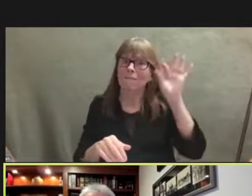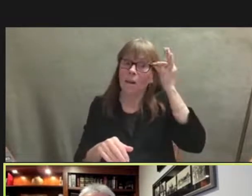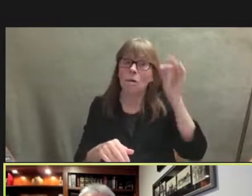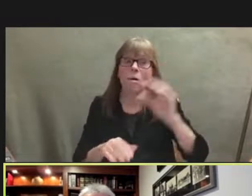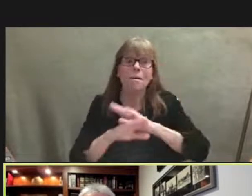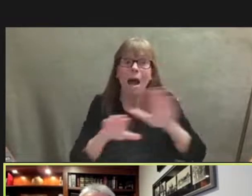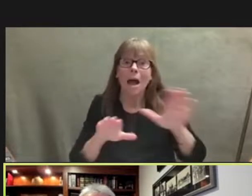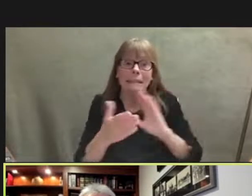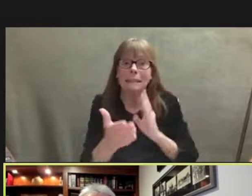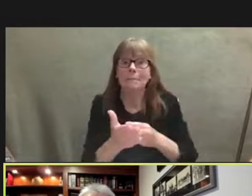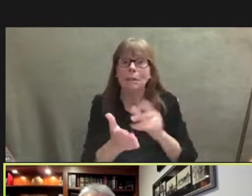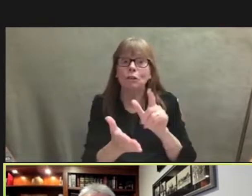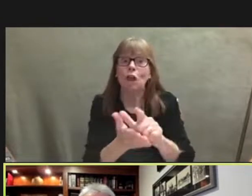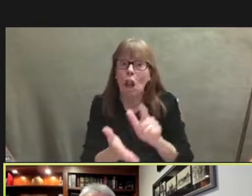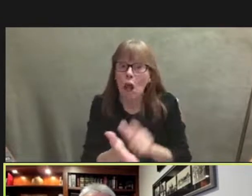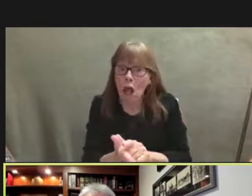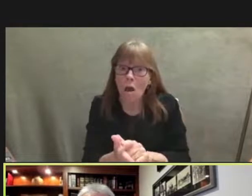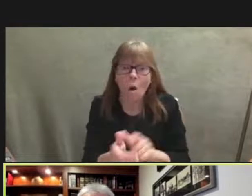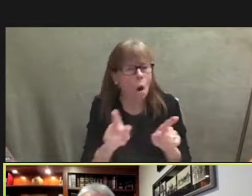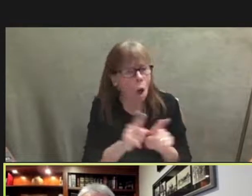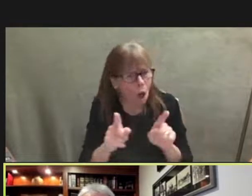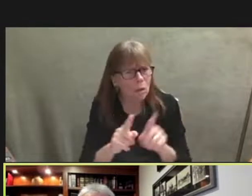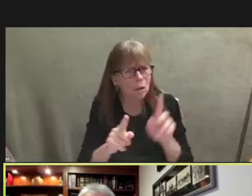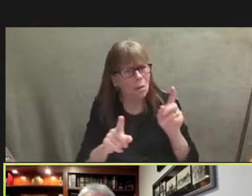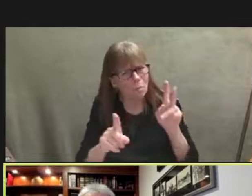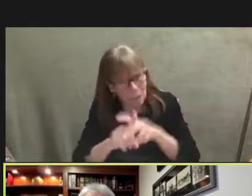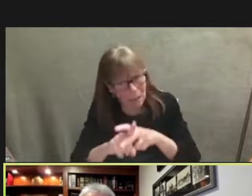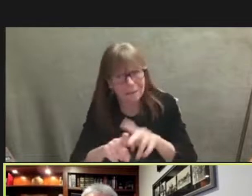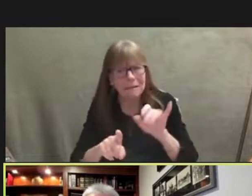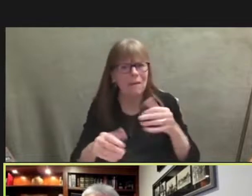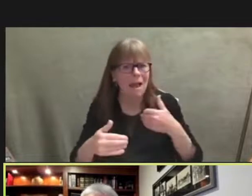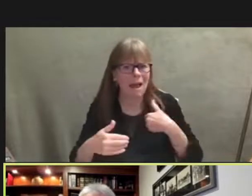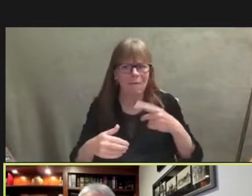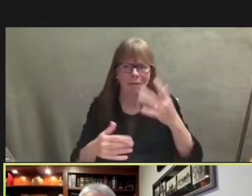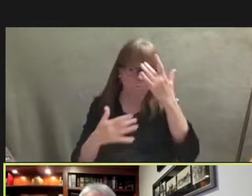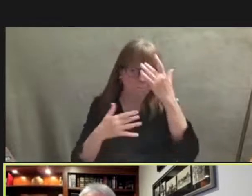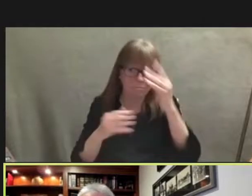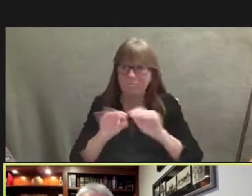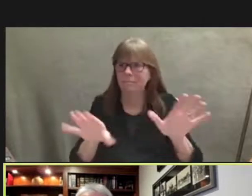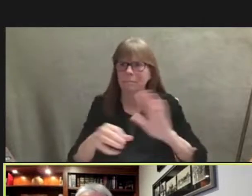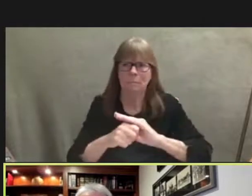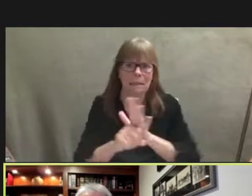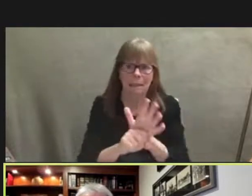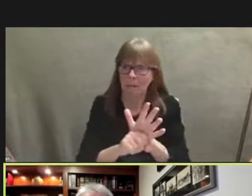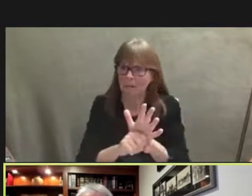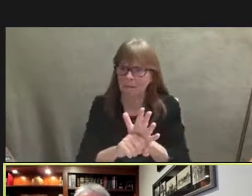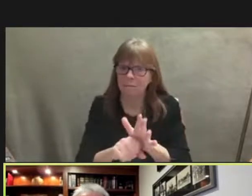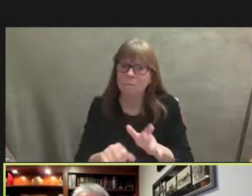apply during times of a pandemic. Now think about that for a moment. Guidelines had to be